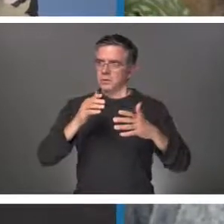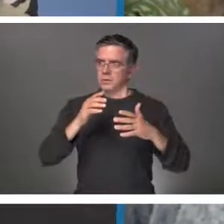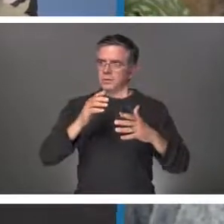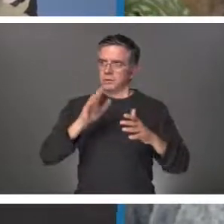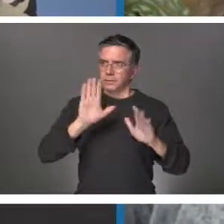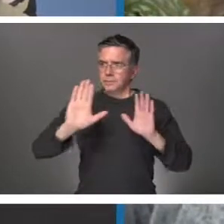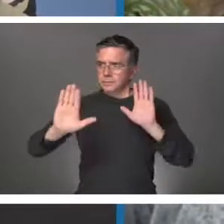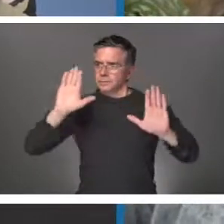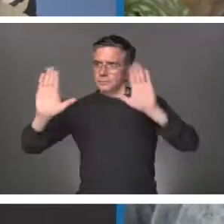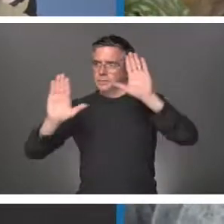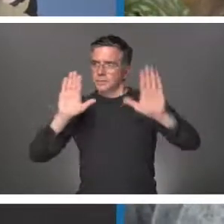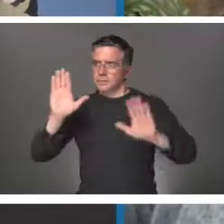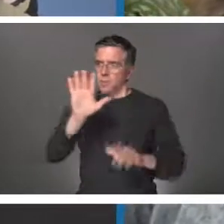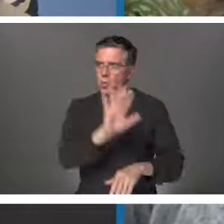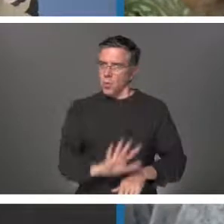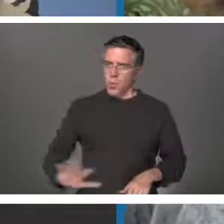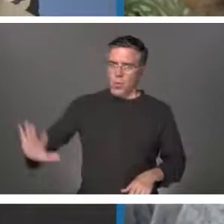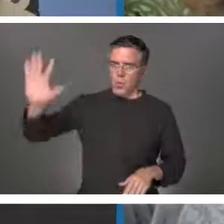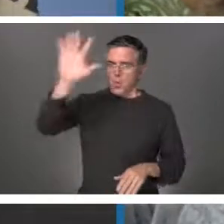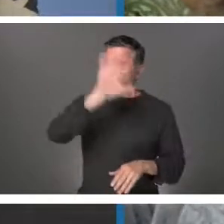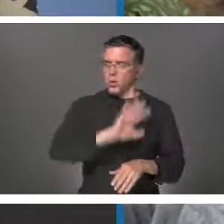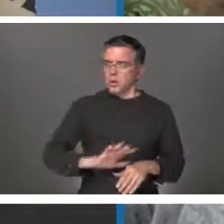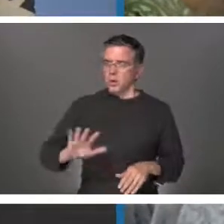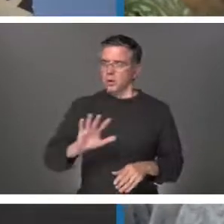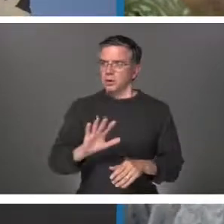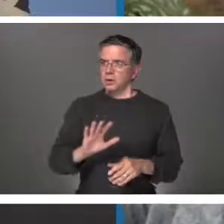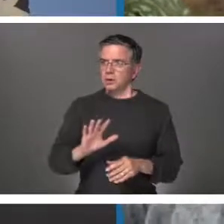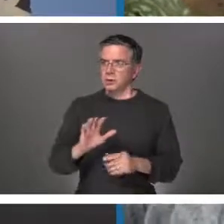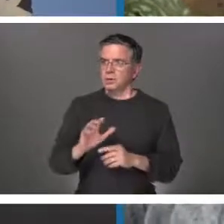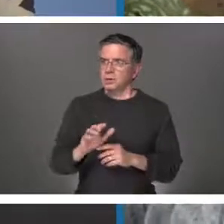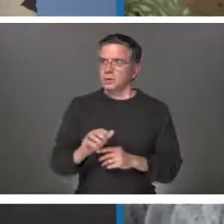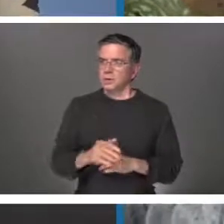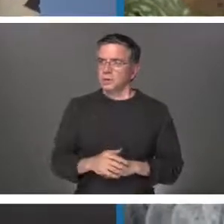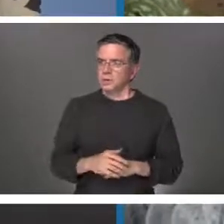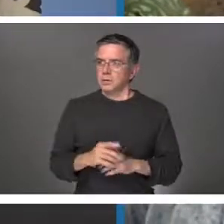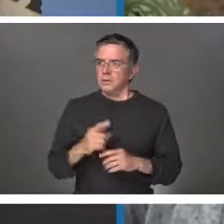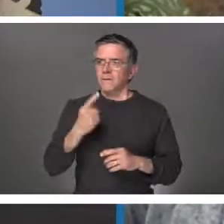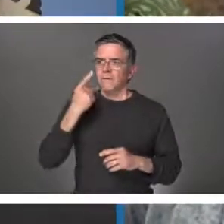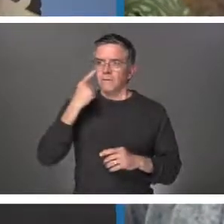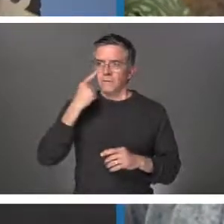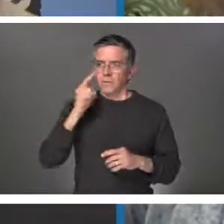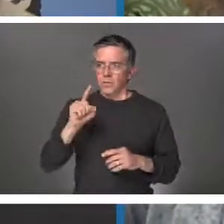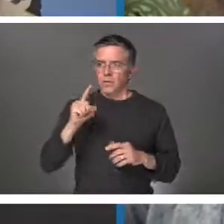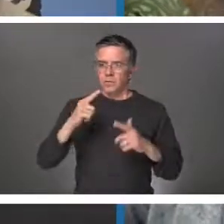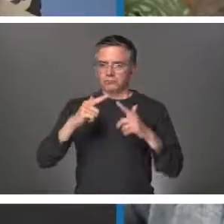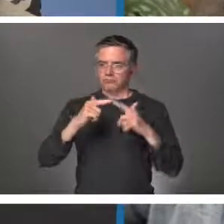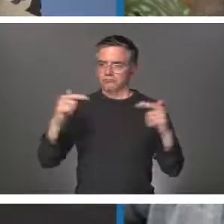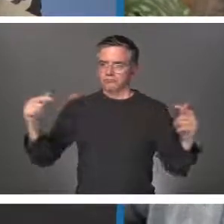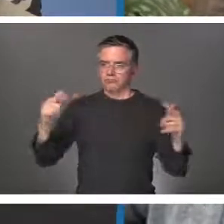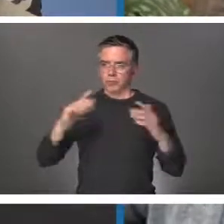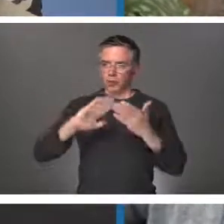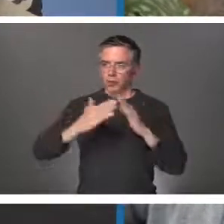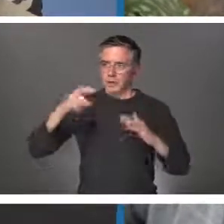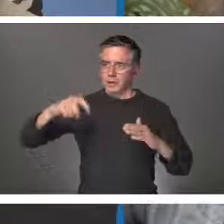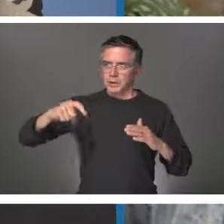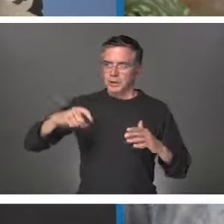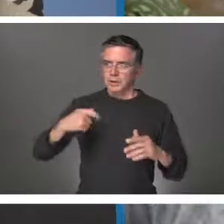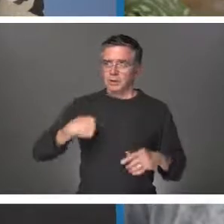and also across clinical and community needs. And our board recently changed our mission,